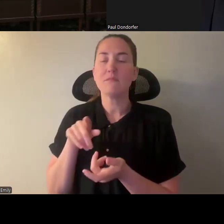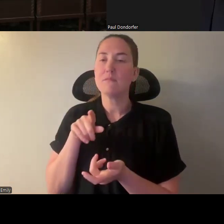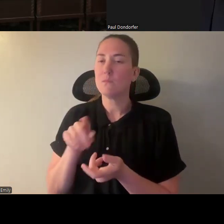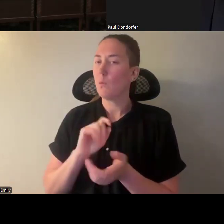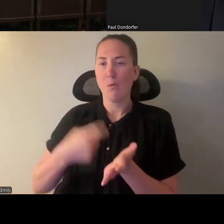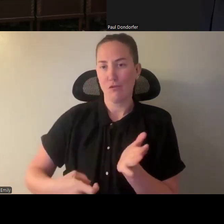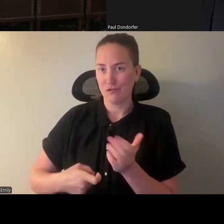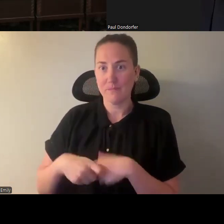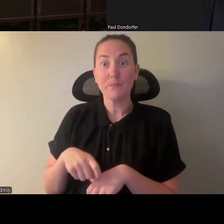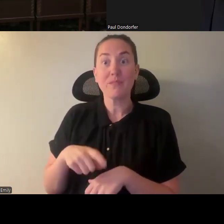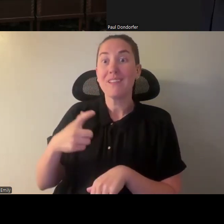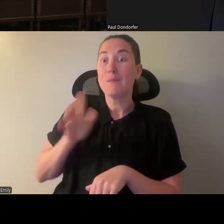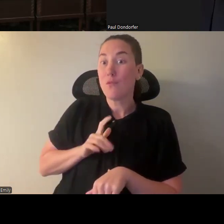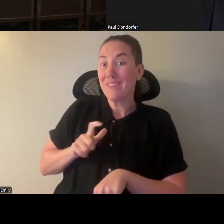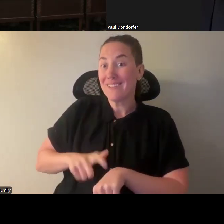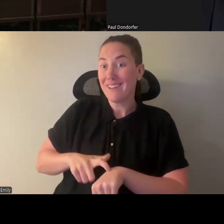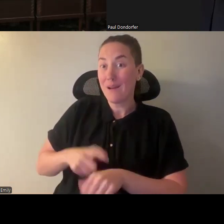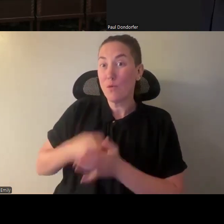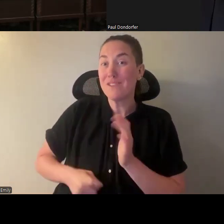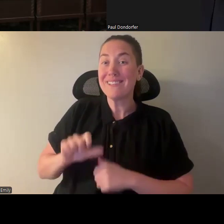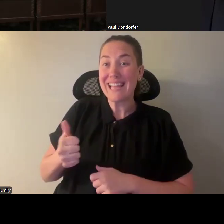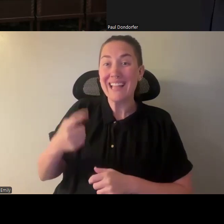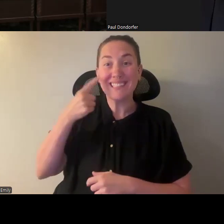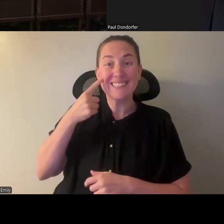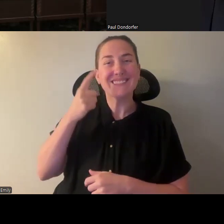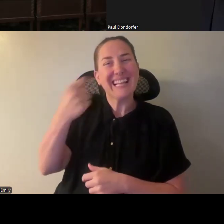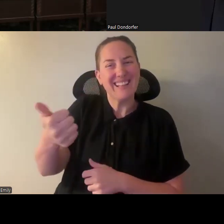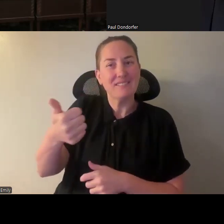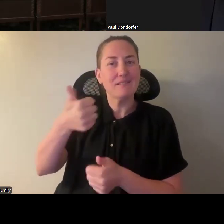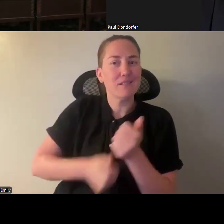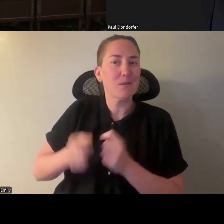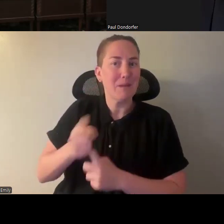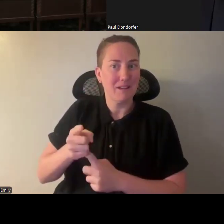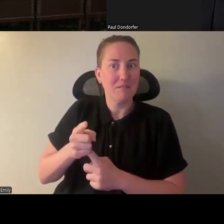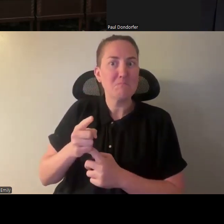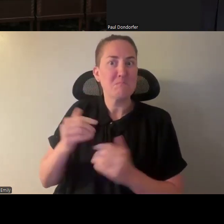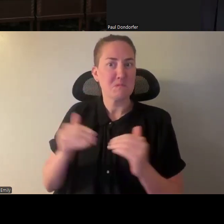the cost per minute was 10 cents a minute and and this equaled about a savings of